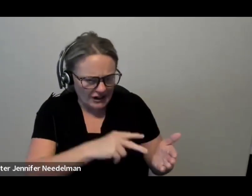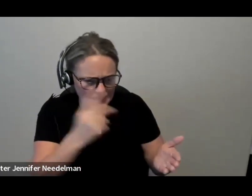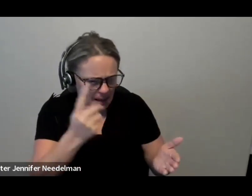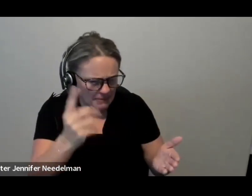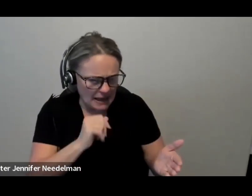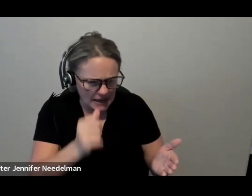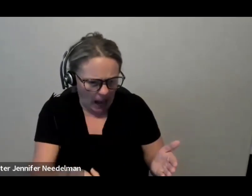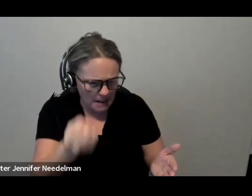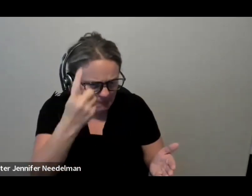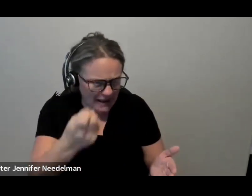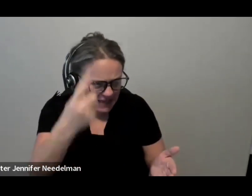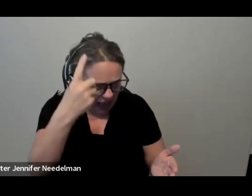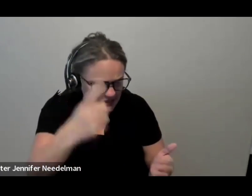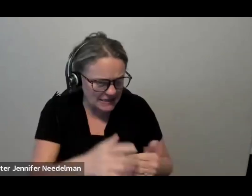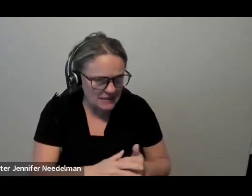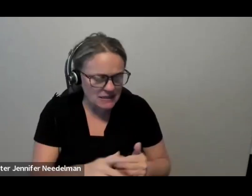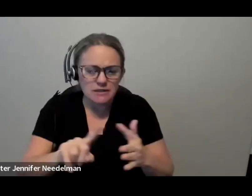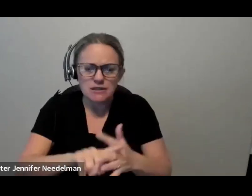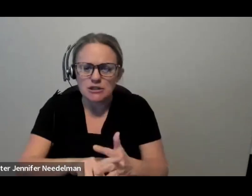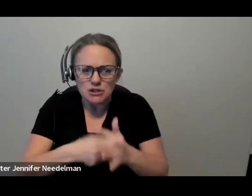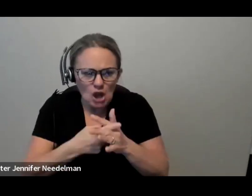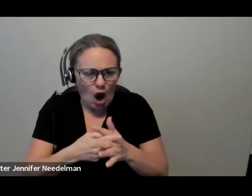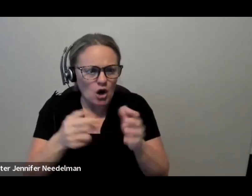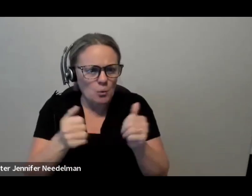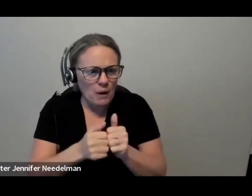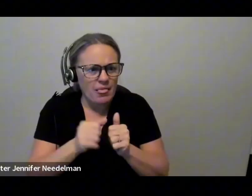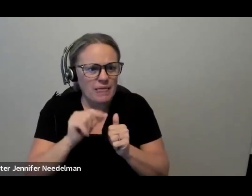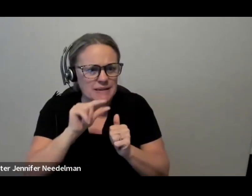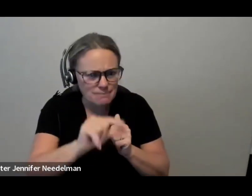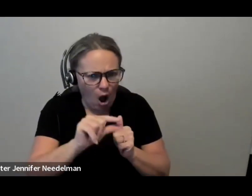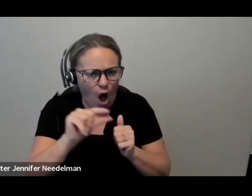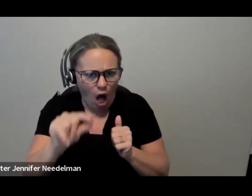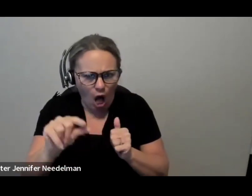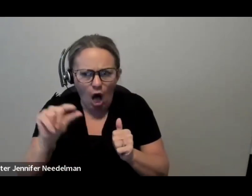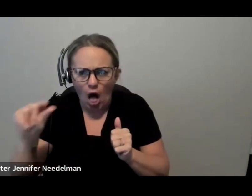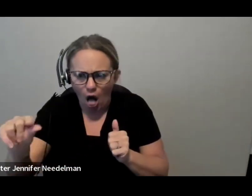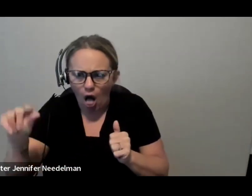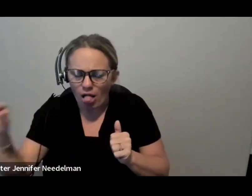Try start with small, small steps